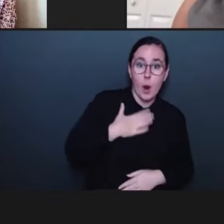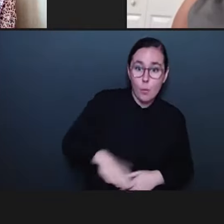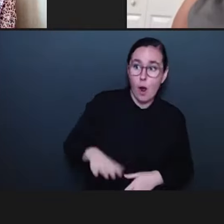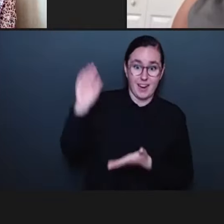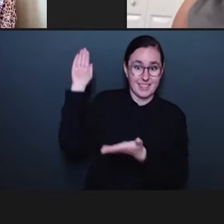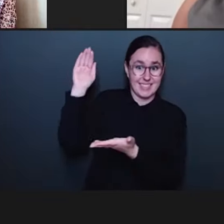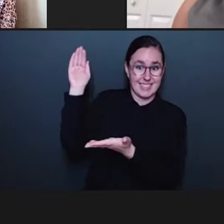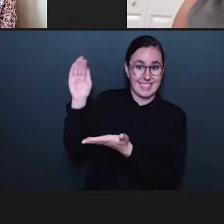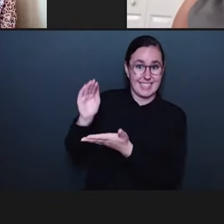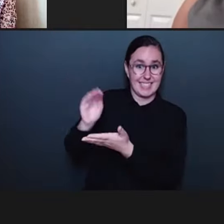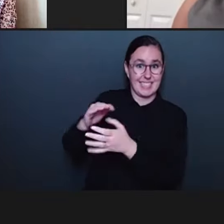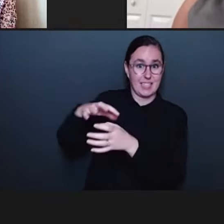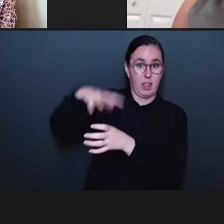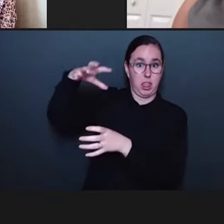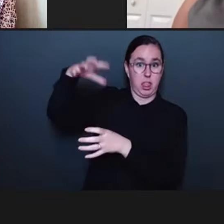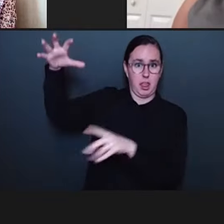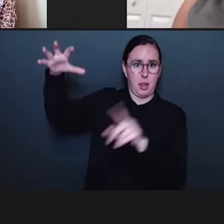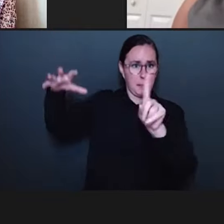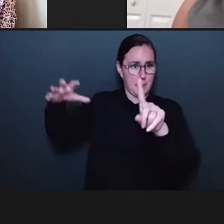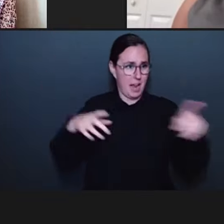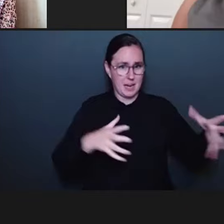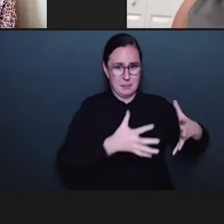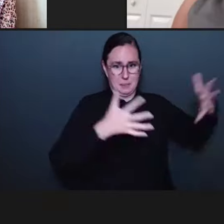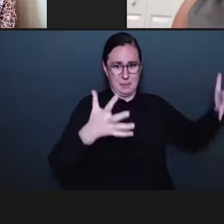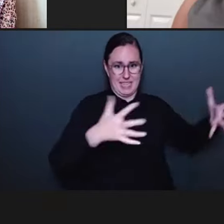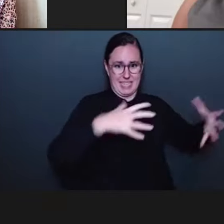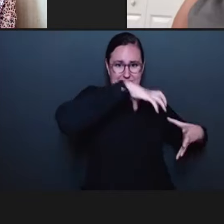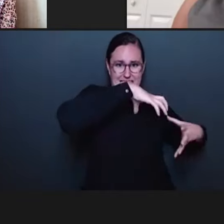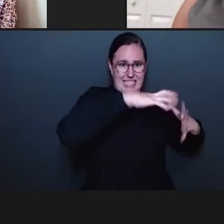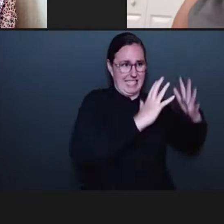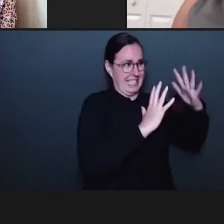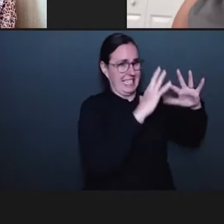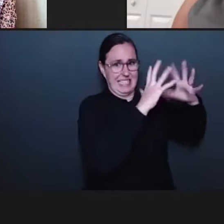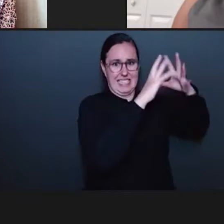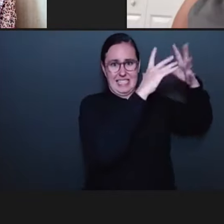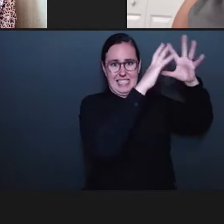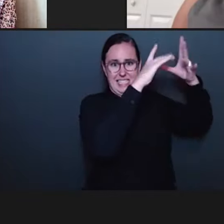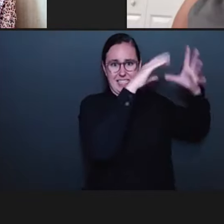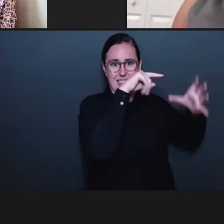to deliver our ambitions. That is why we are left with one option which is adaptation. We have no